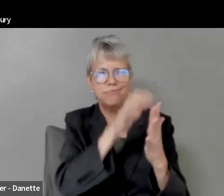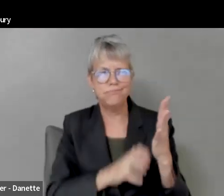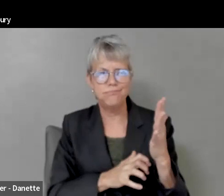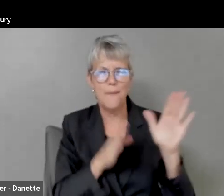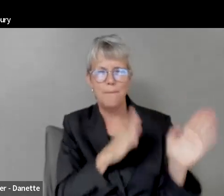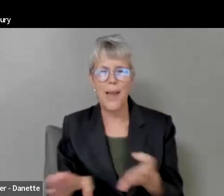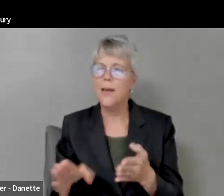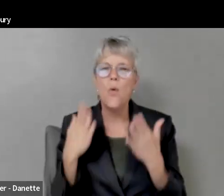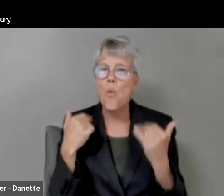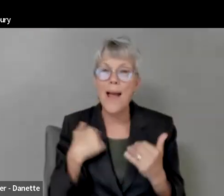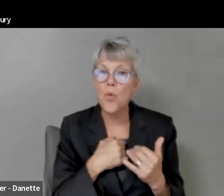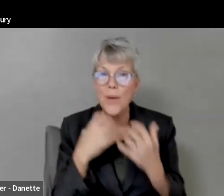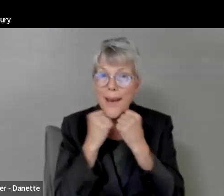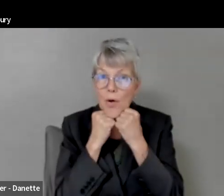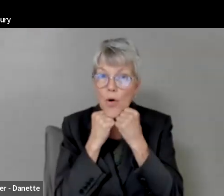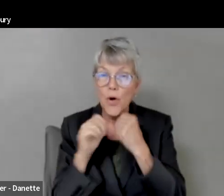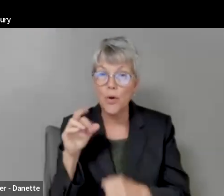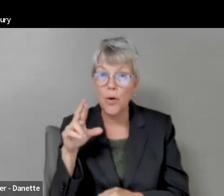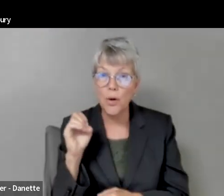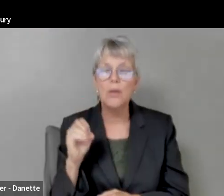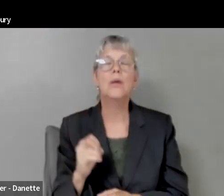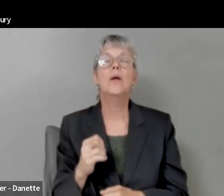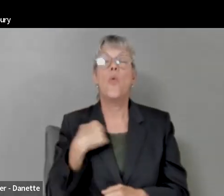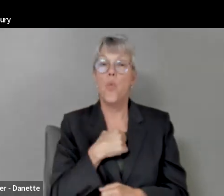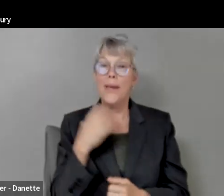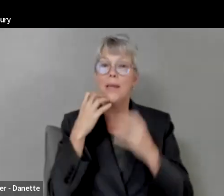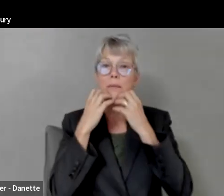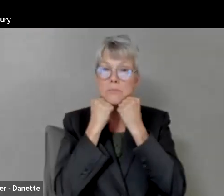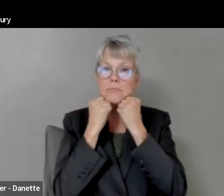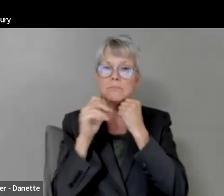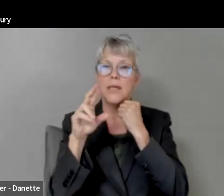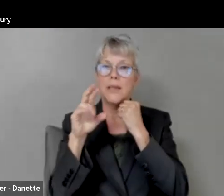Kelly Crosbie (she/her): We care? Because we want to share a joint vision for the outcomes of our system.